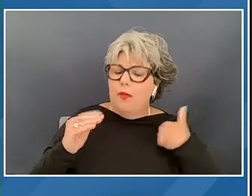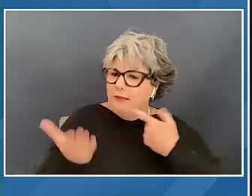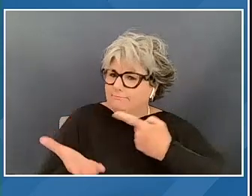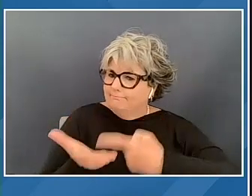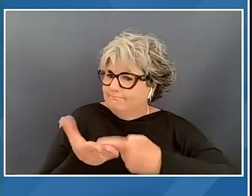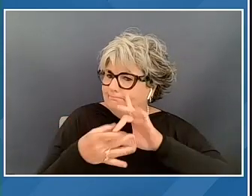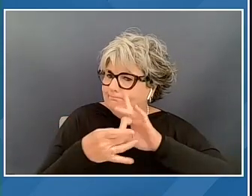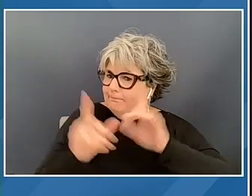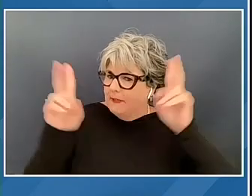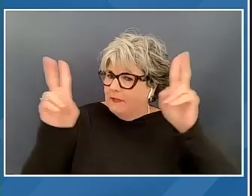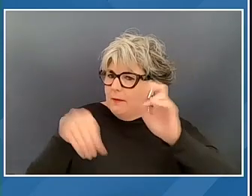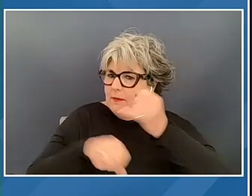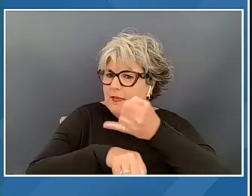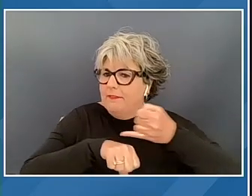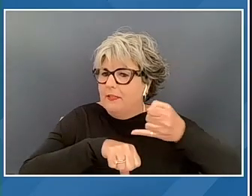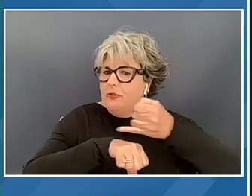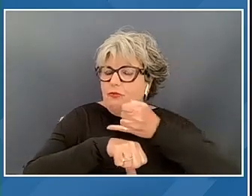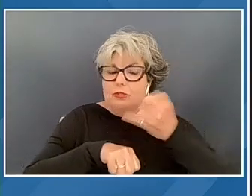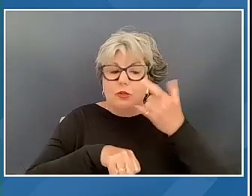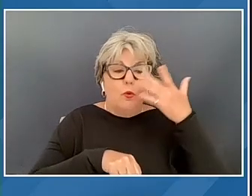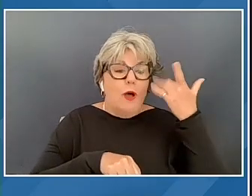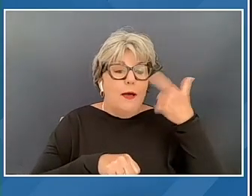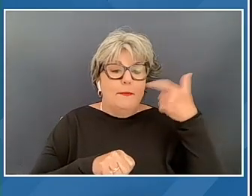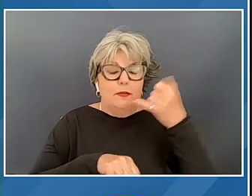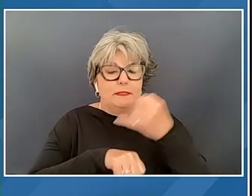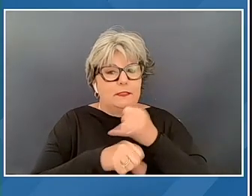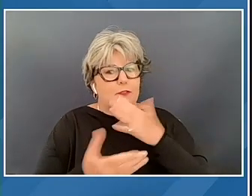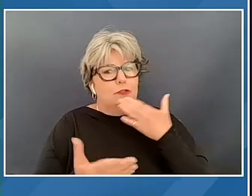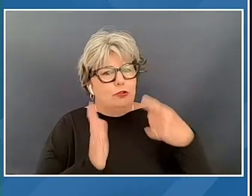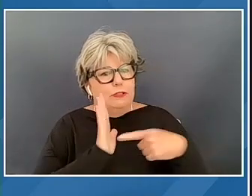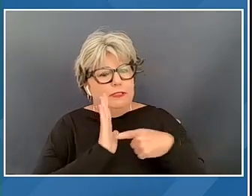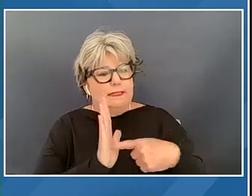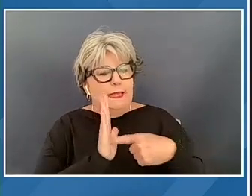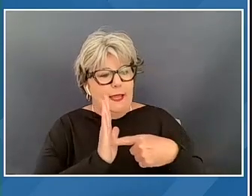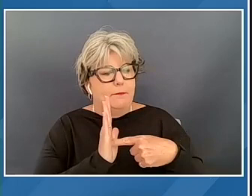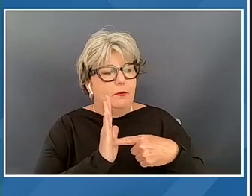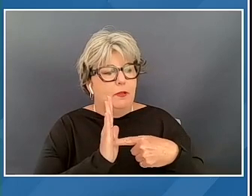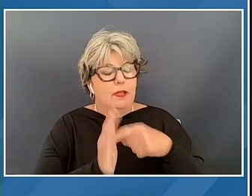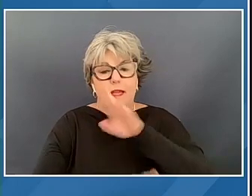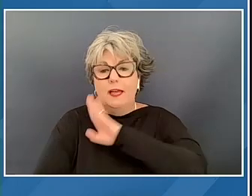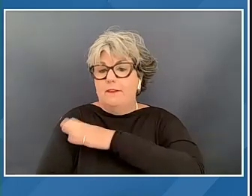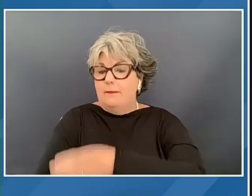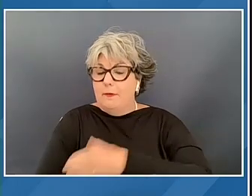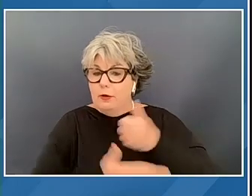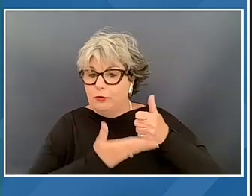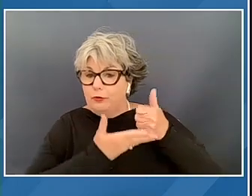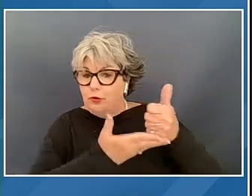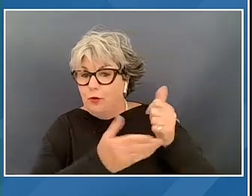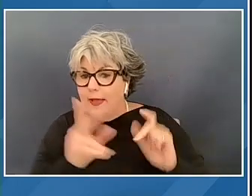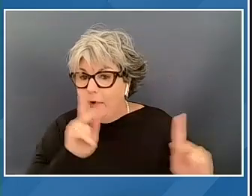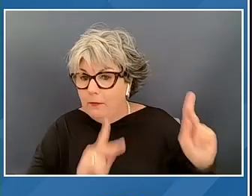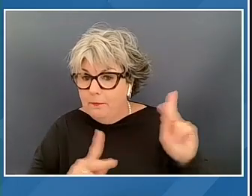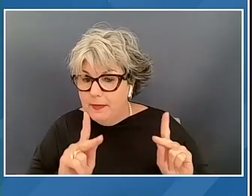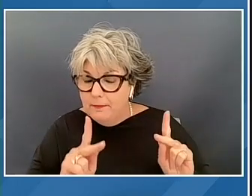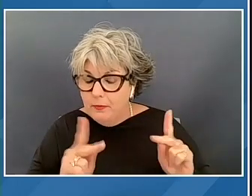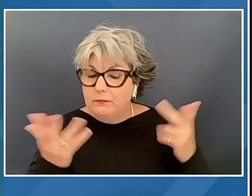I think that the interest is a good example of where our power to help people is kind of having the opposite effect,